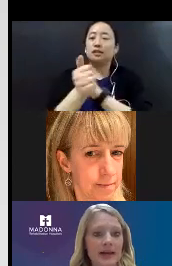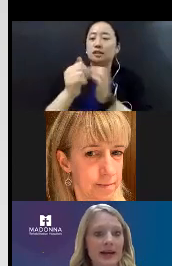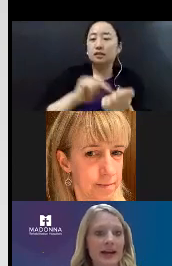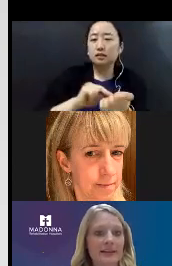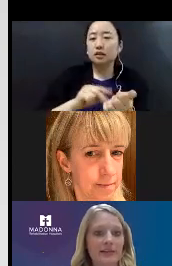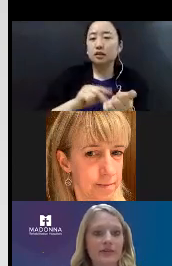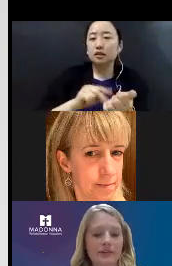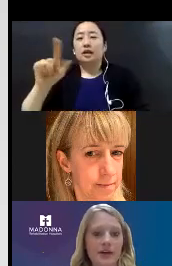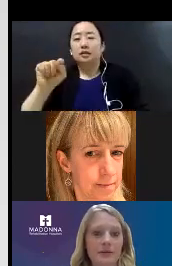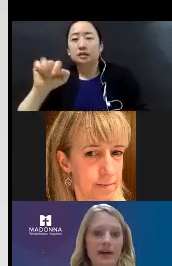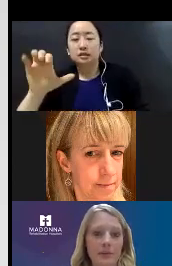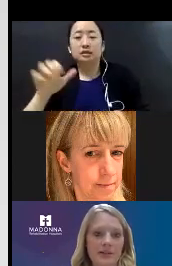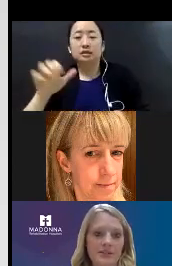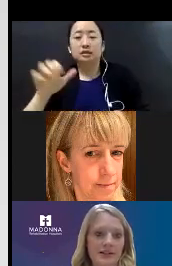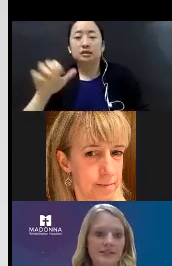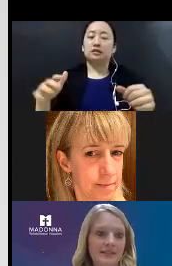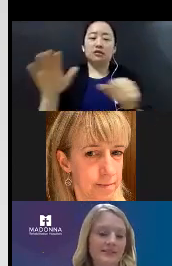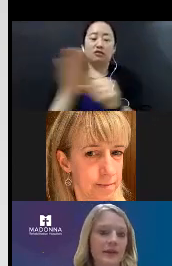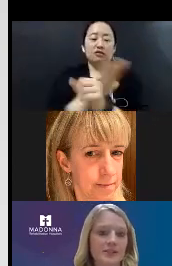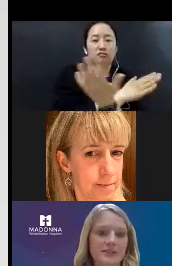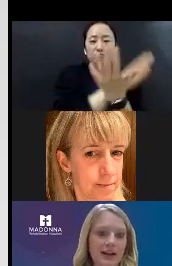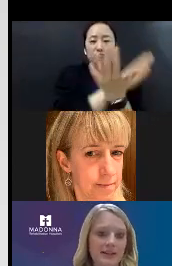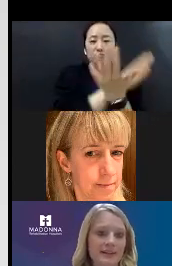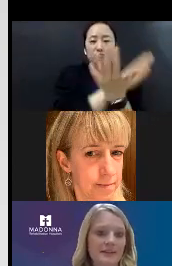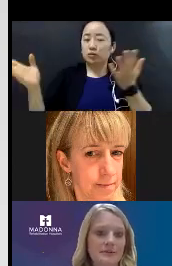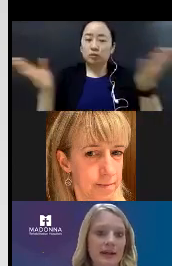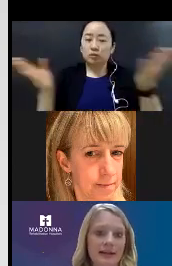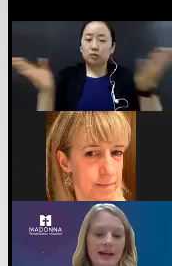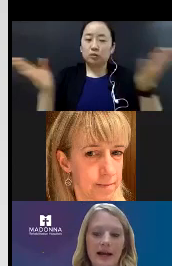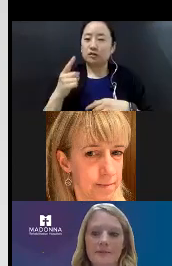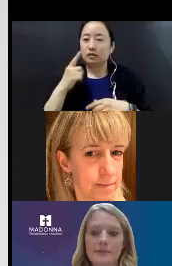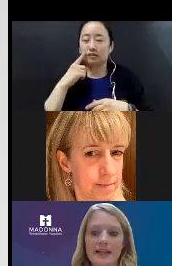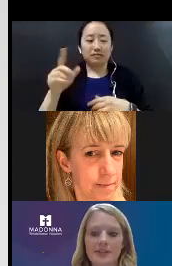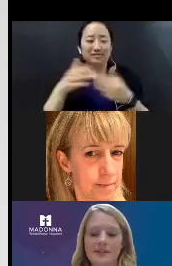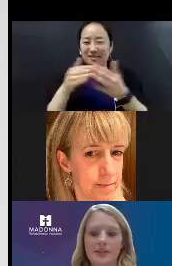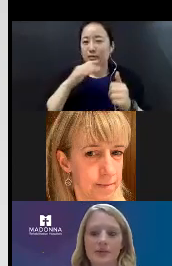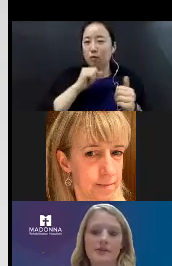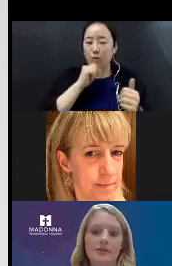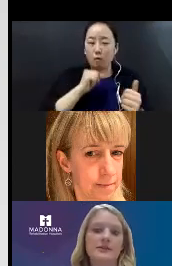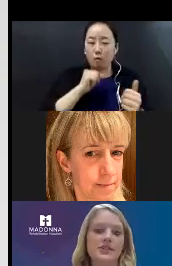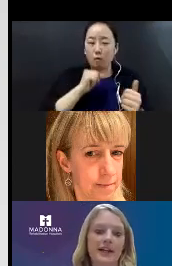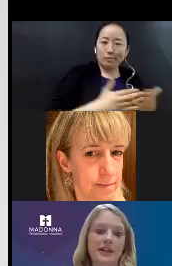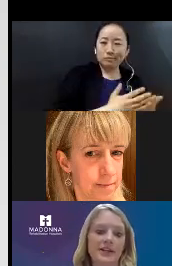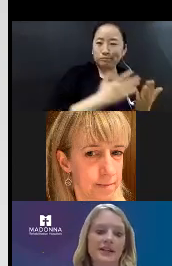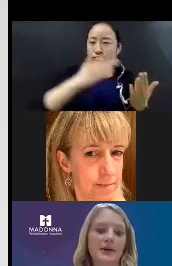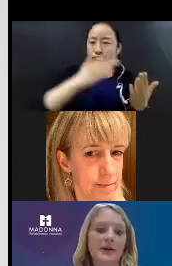CARE, AND THE FULL SCOPE OF OUTPATIENT SERVICES FOR PATIENTS ACROSS THE LIFESPAN, PEDIATRICS ALL THE WAY THROUGH TO GERIATRICS.